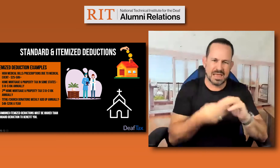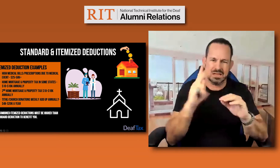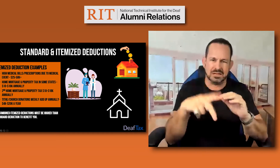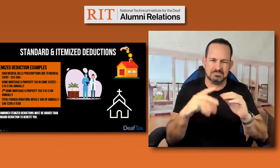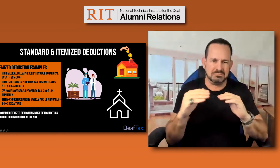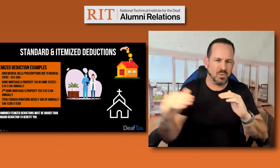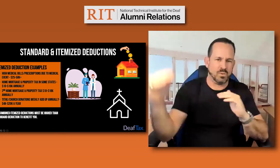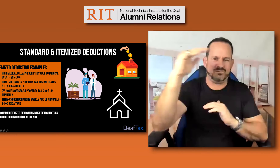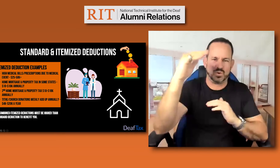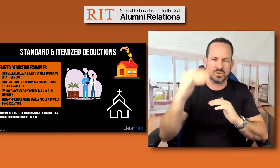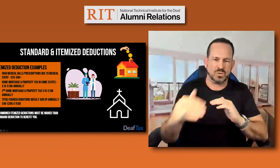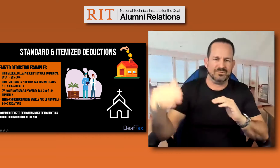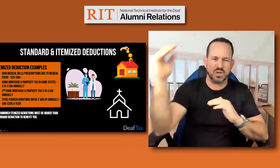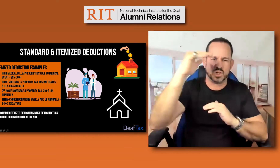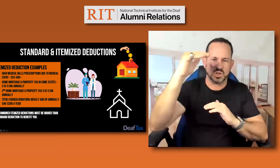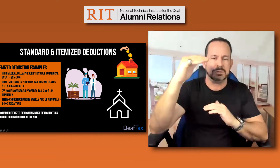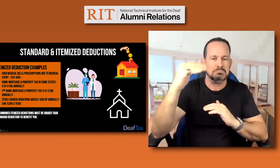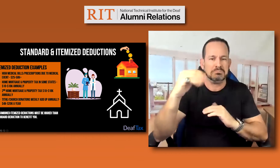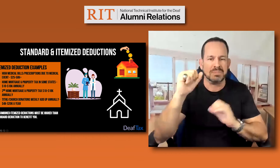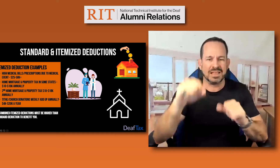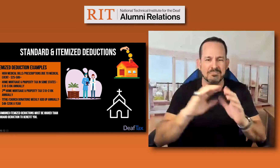and it totals up over a certain amount.